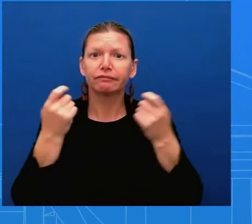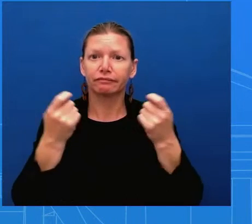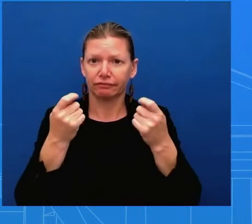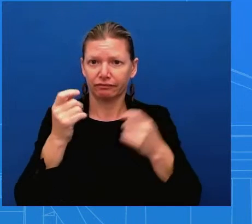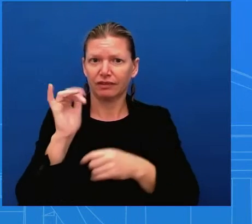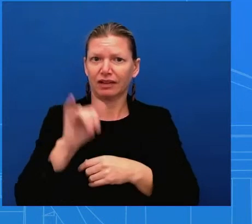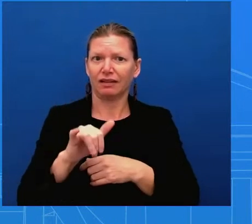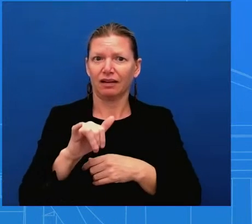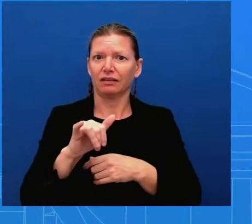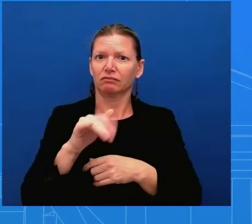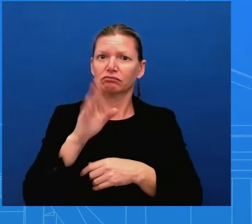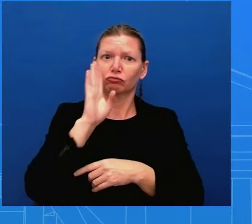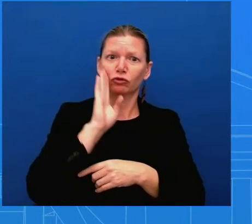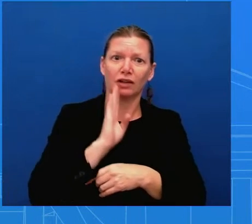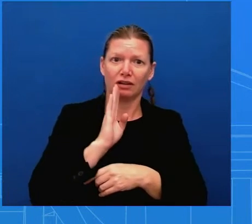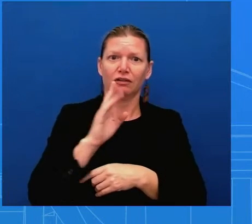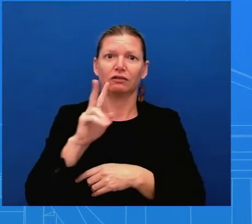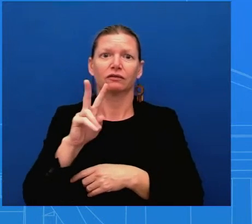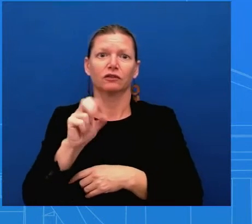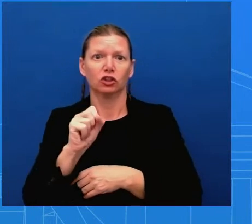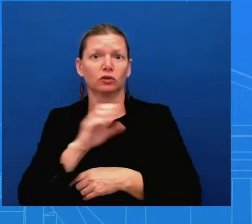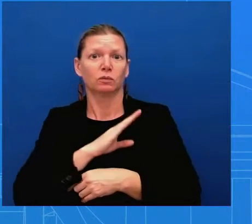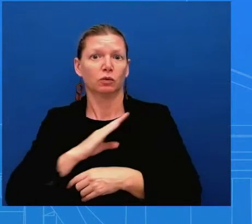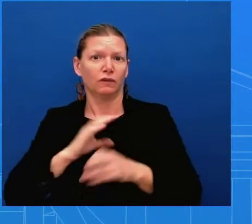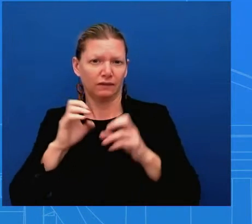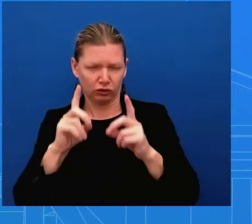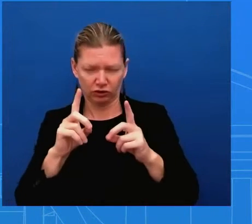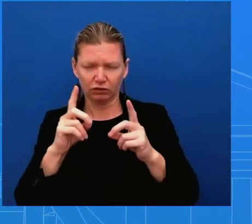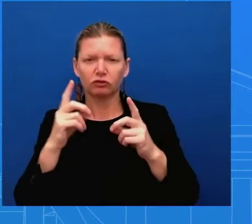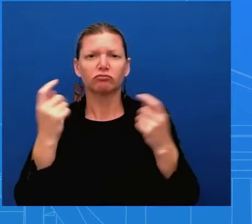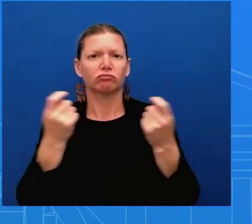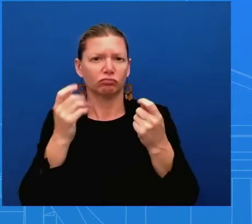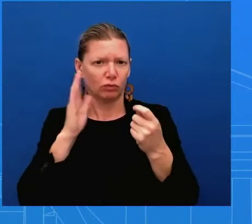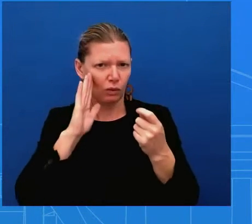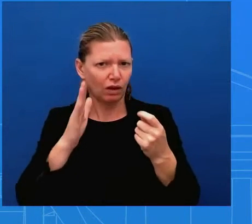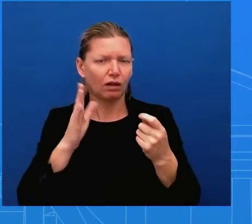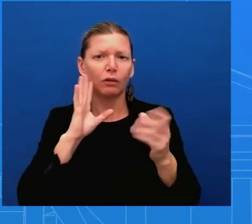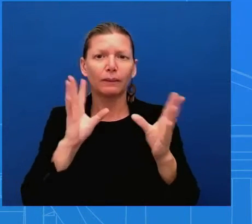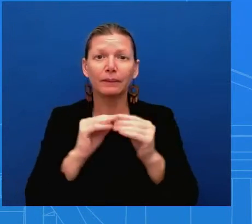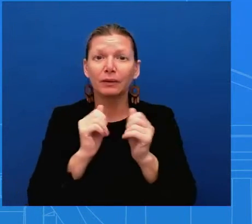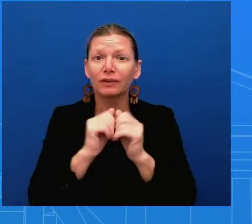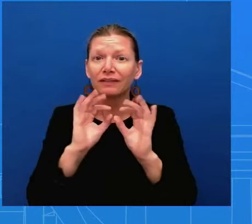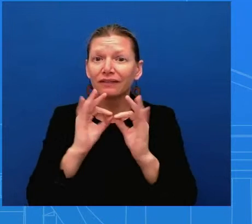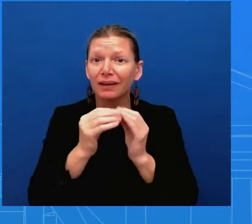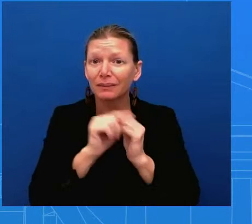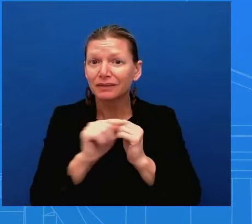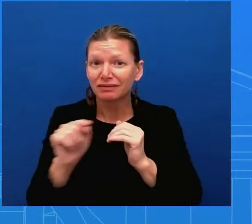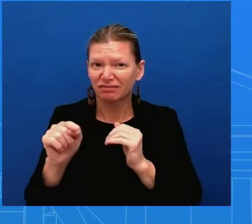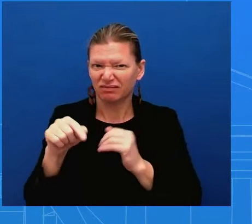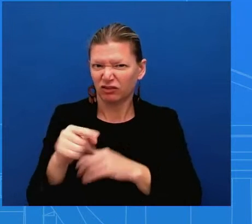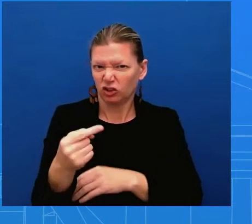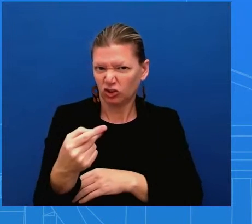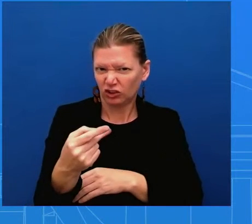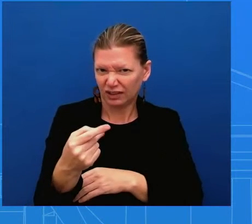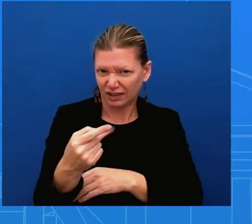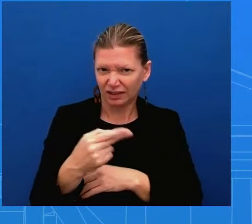We're going to meet with the families on Thursday. So, you see a pattern here that the President is going to meet with the families on Thursday, he's going to give remarks on Friday,